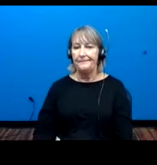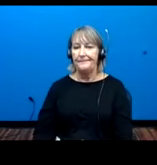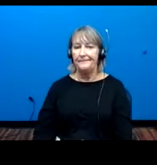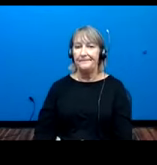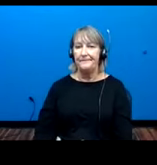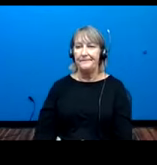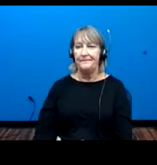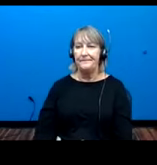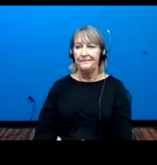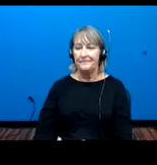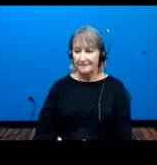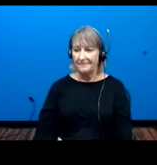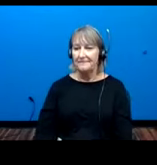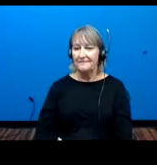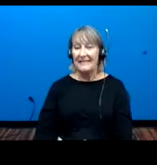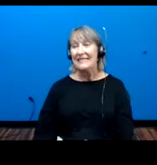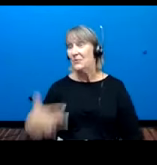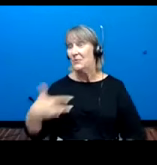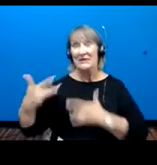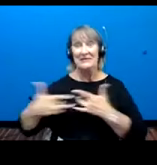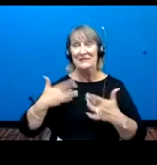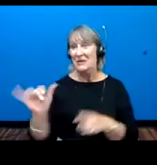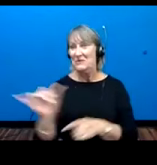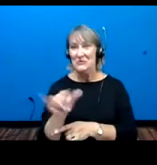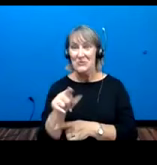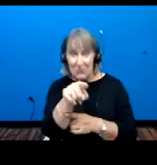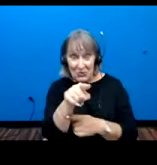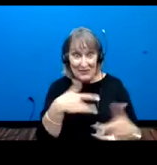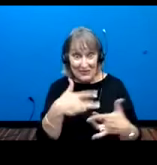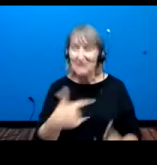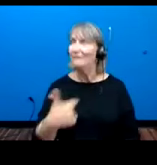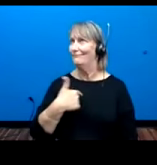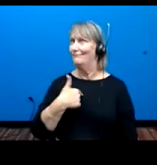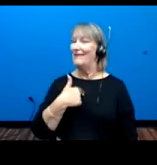We are just as excited, probably, if not more than all of you, to be sharing this information